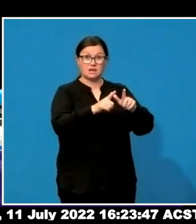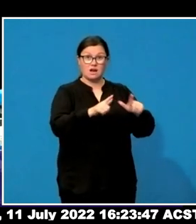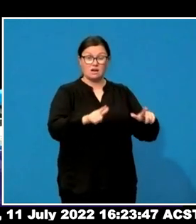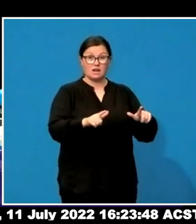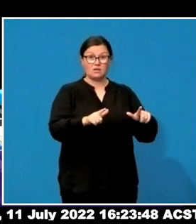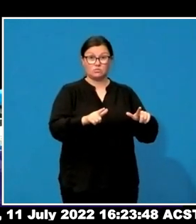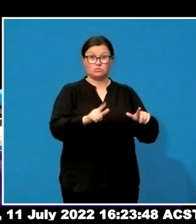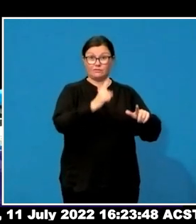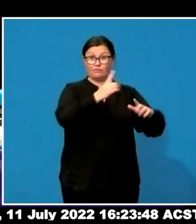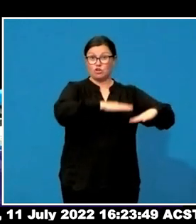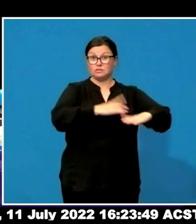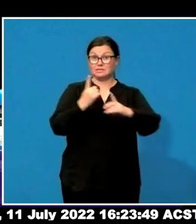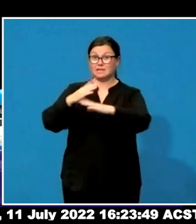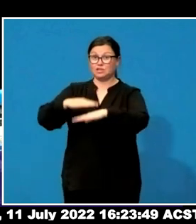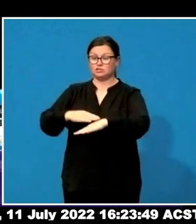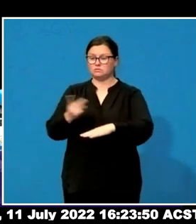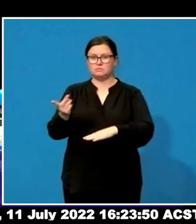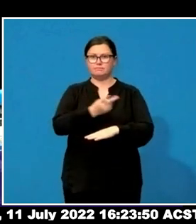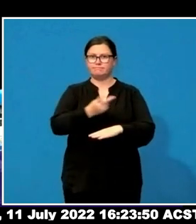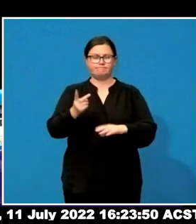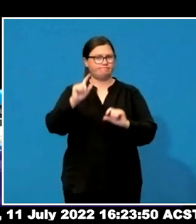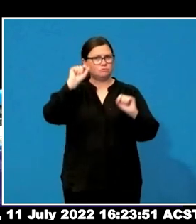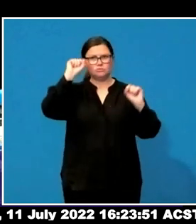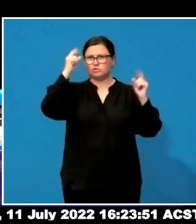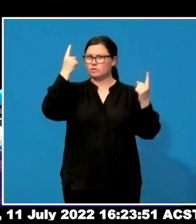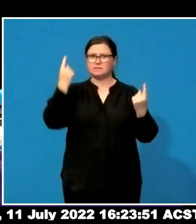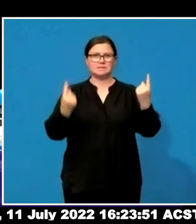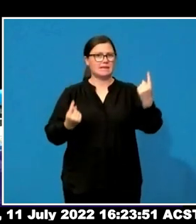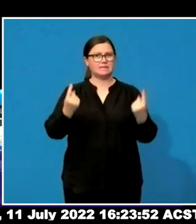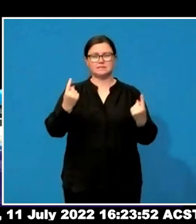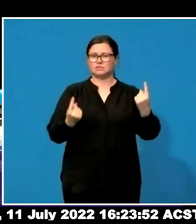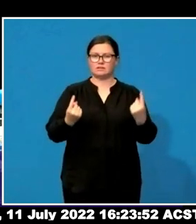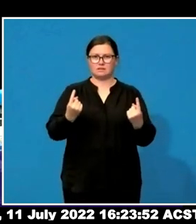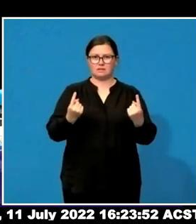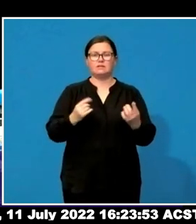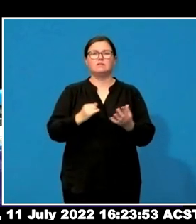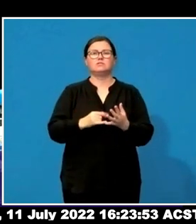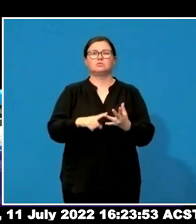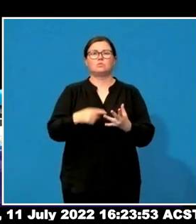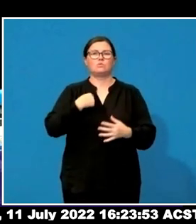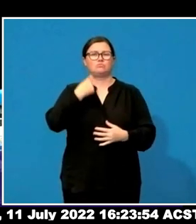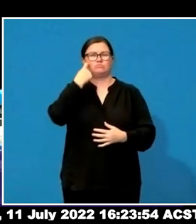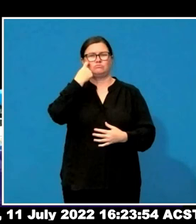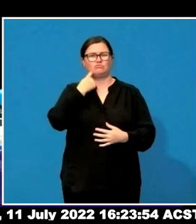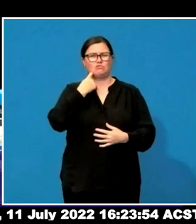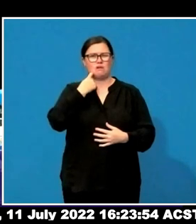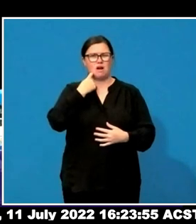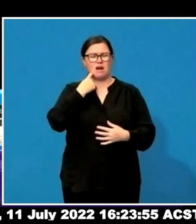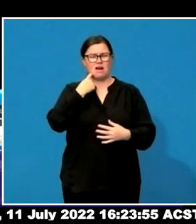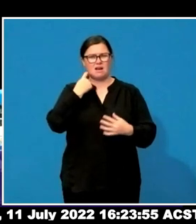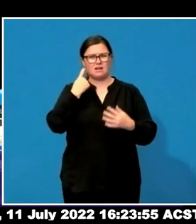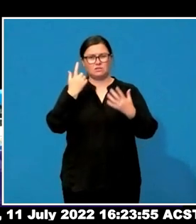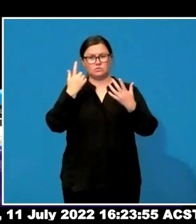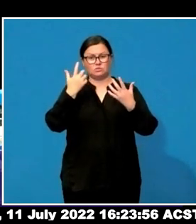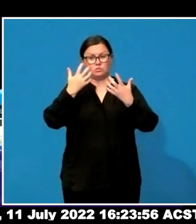comprehensible. So, what I'm trying to work out in my own mind is what would be needed to